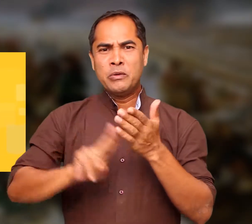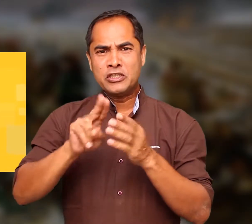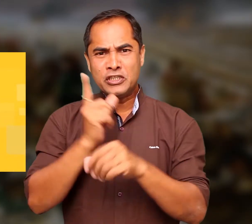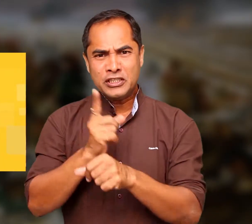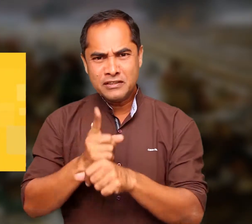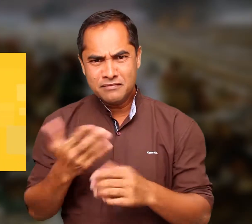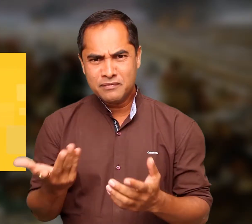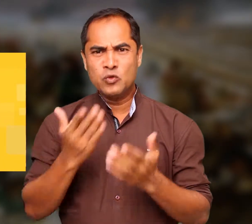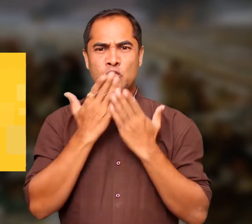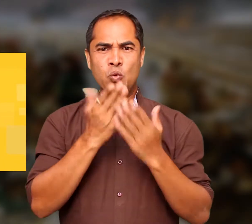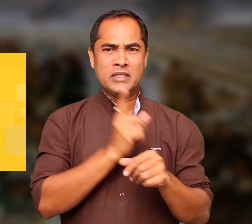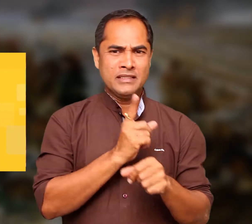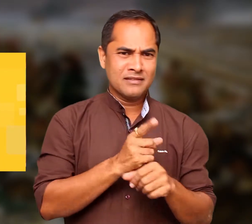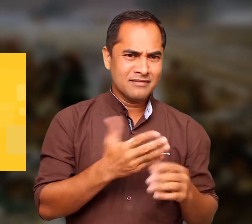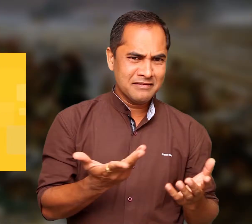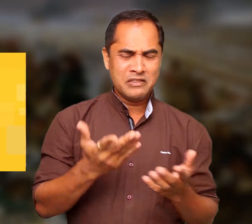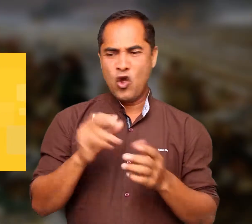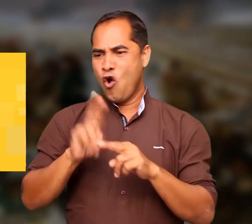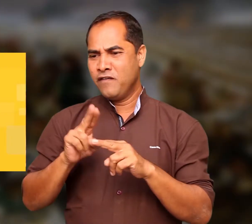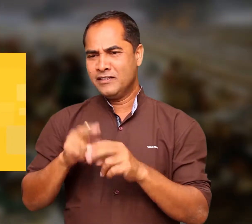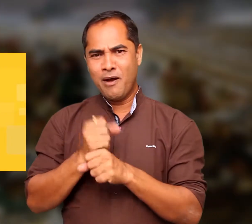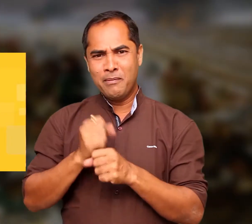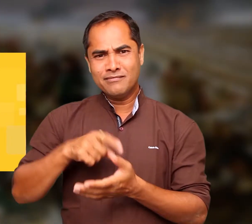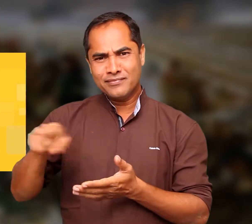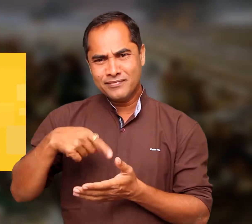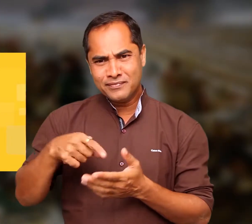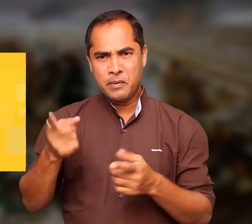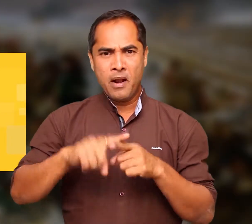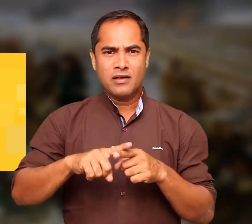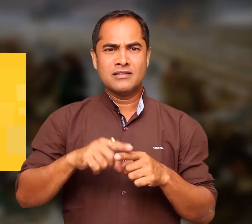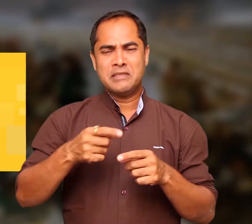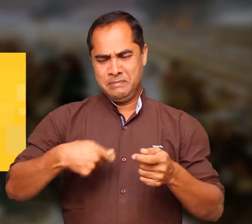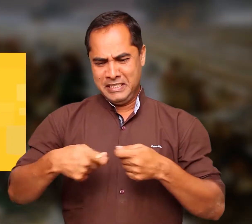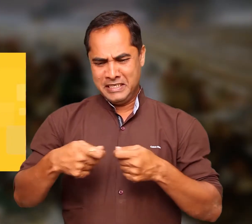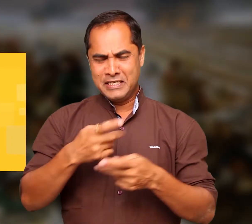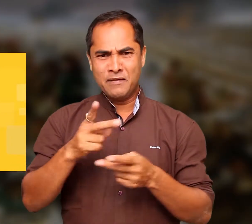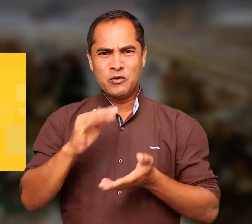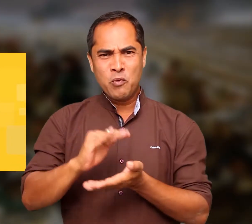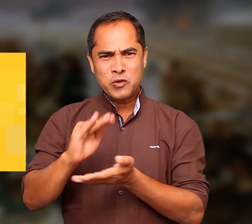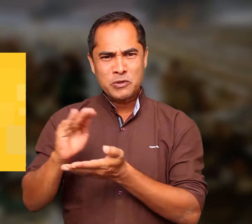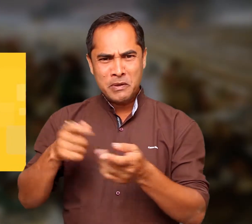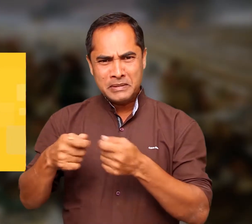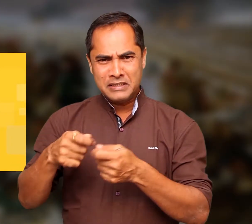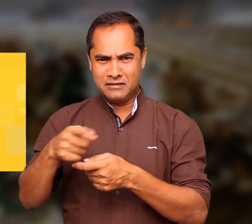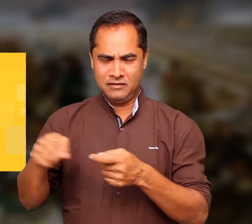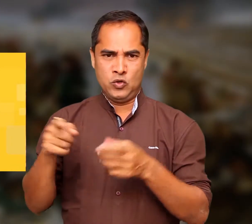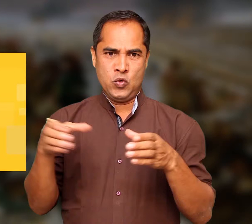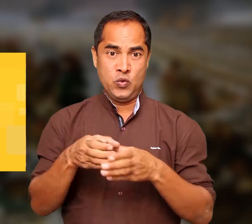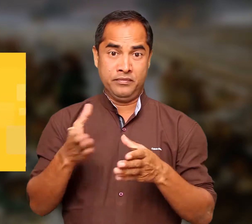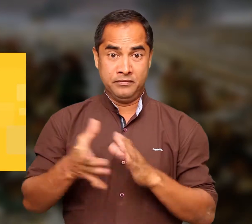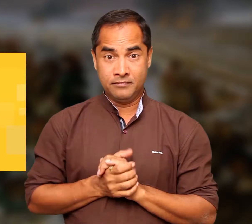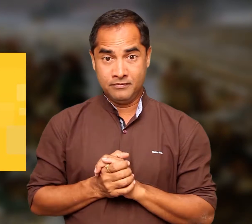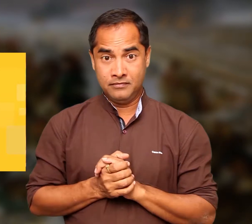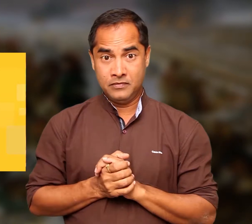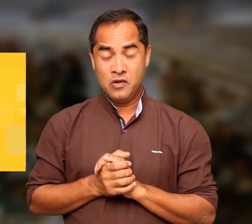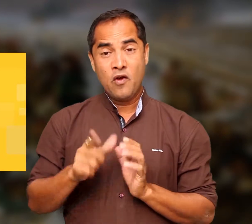school-teachers, clerks and members of commercial middle class. The first